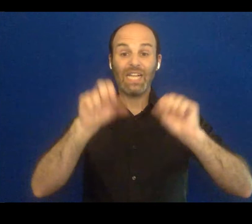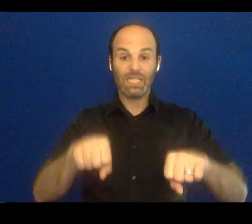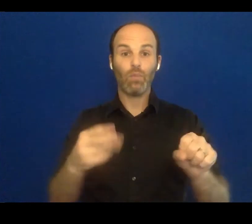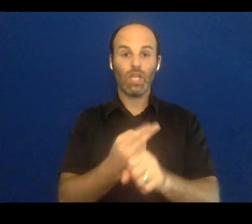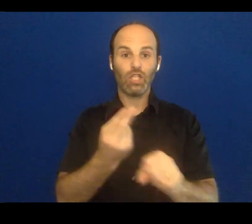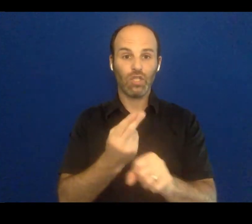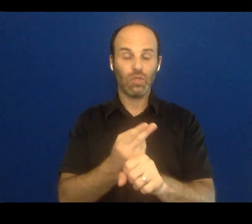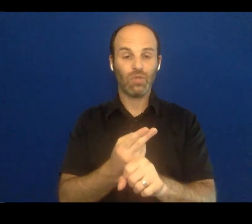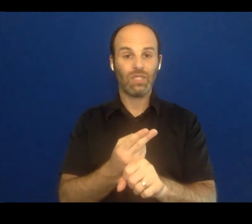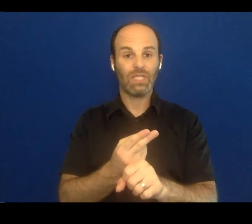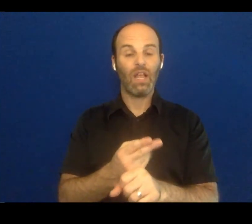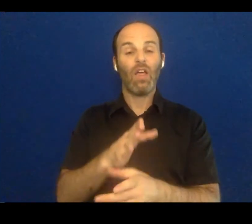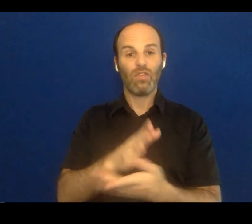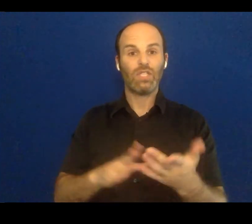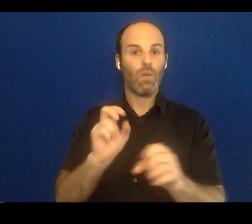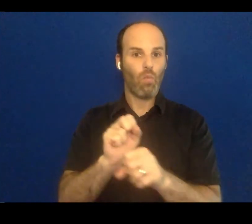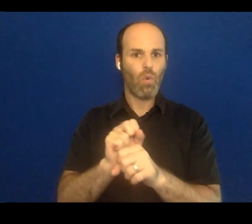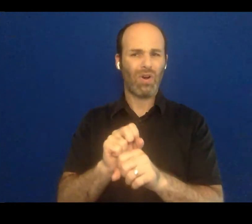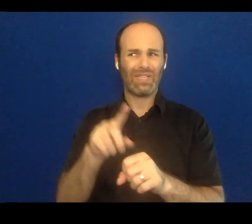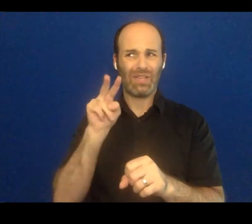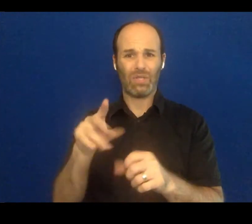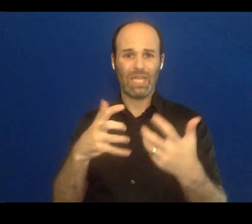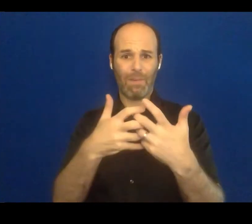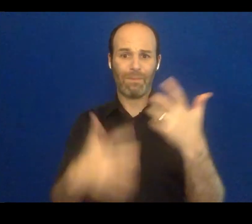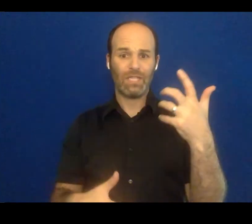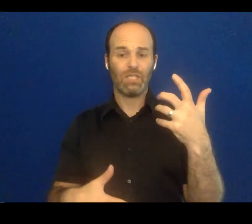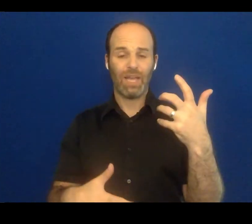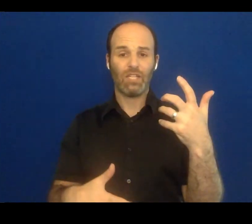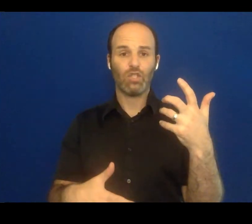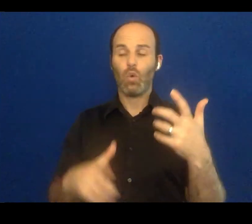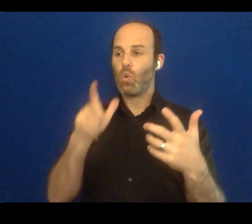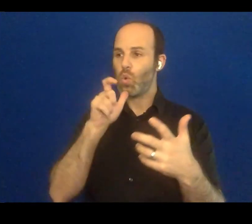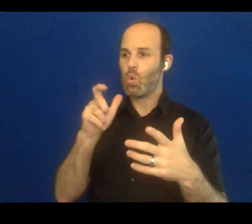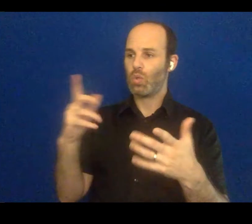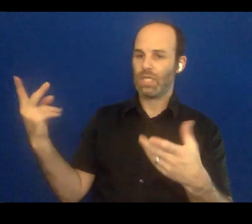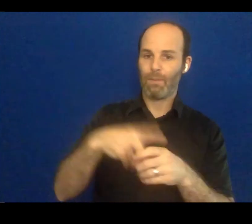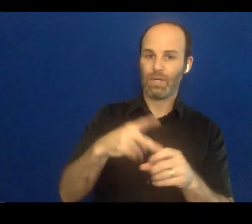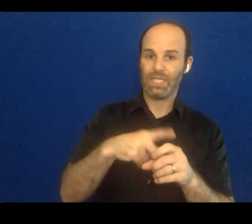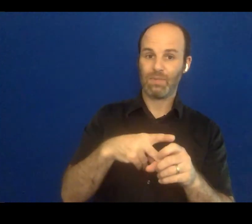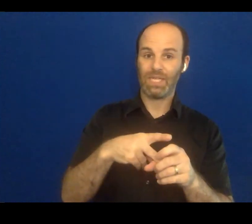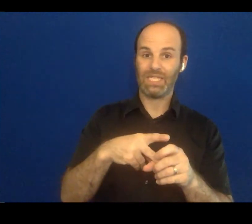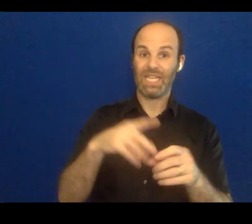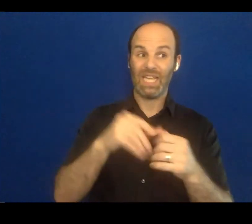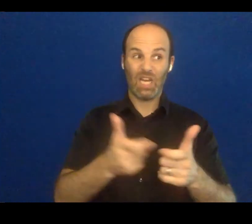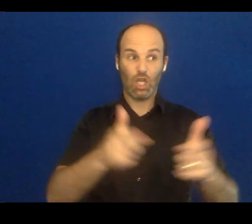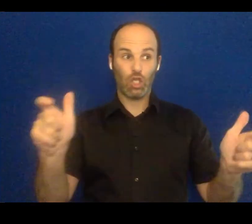WORK LOOKING AT MISMATCH BETWEEN WHO IS ALLOWED TO BE INCLUDED AS PARTICIPATORS IN THE TREATMENT